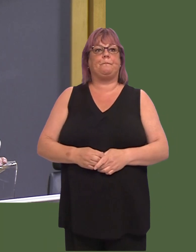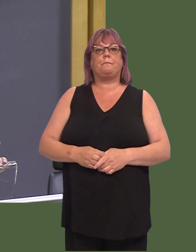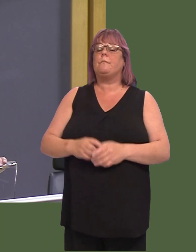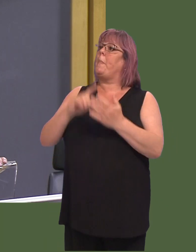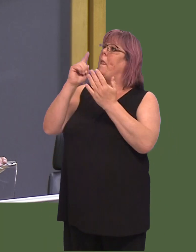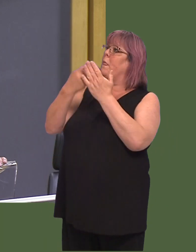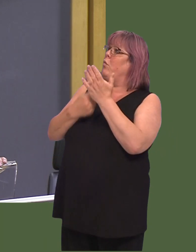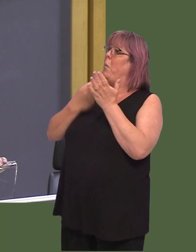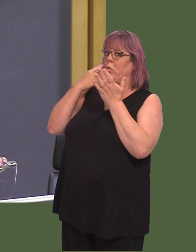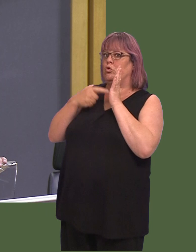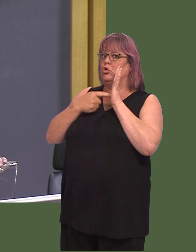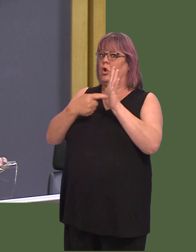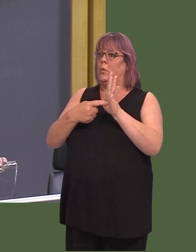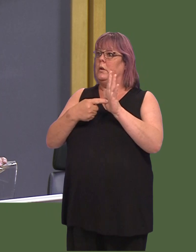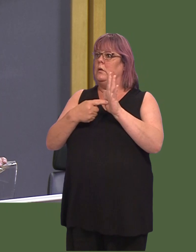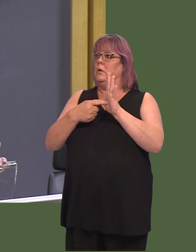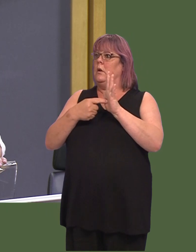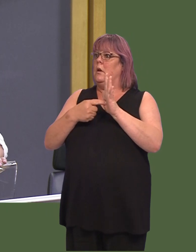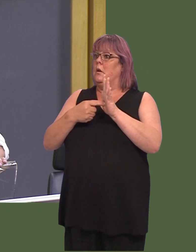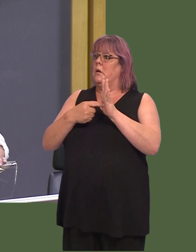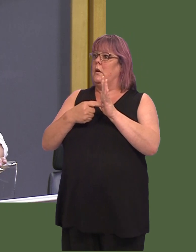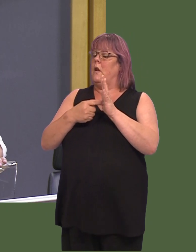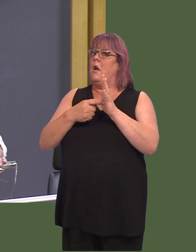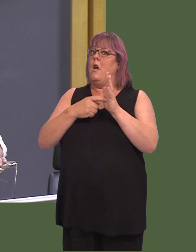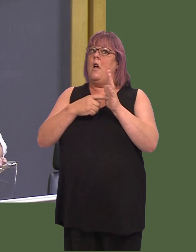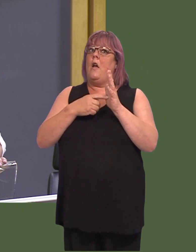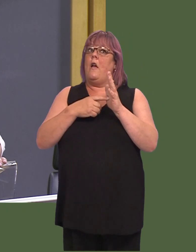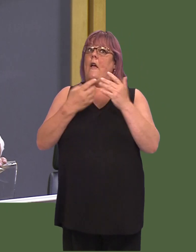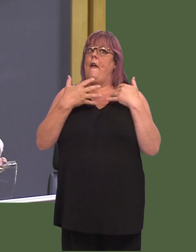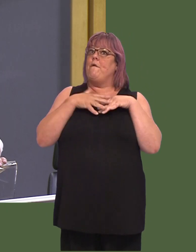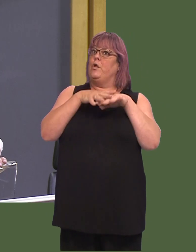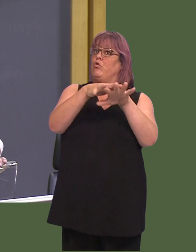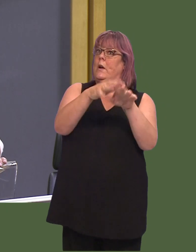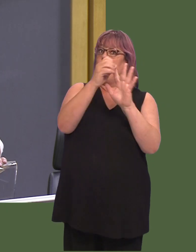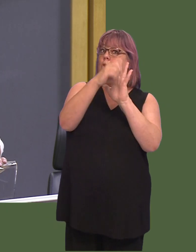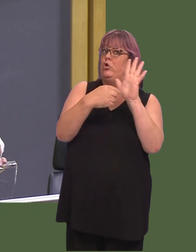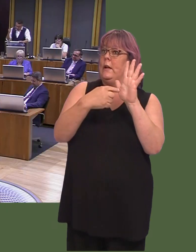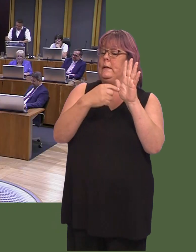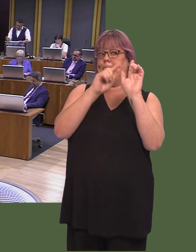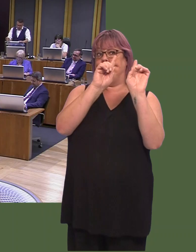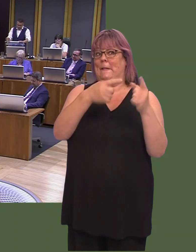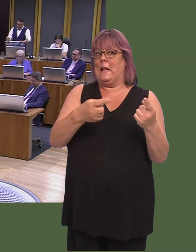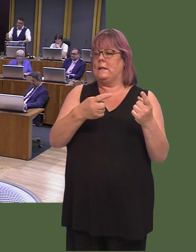The report showed how absurd it was to cancel much needed infrastructure projects in Wales